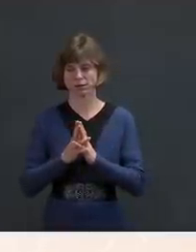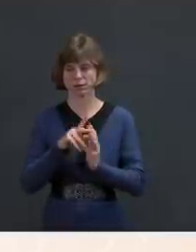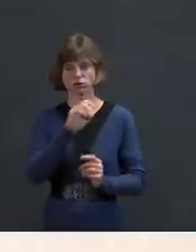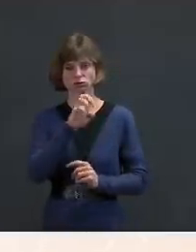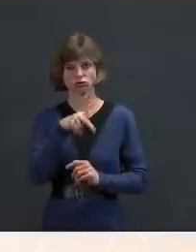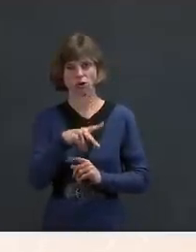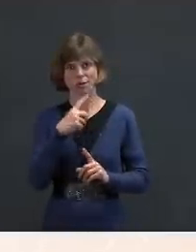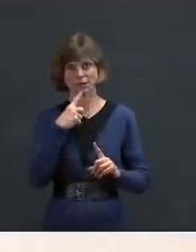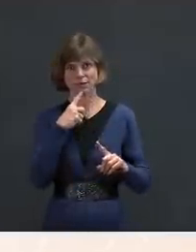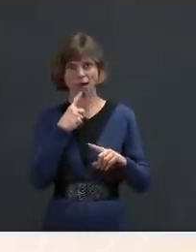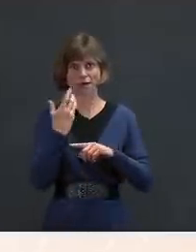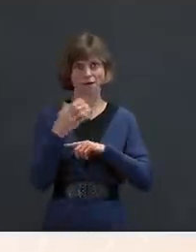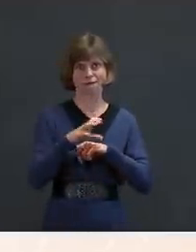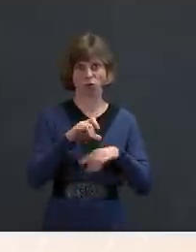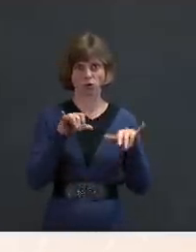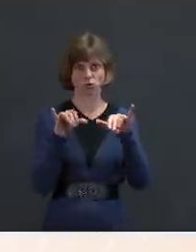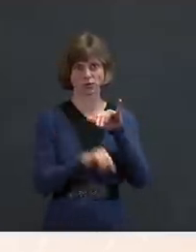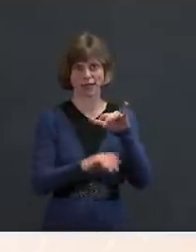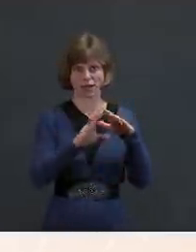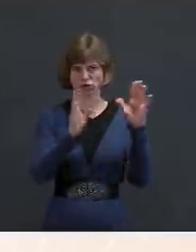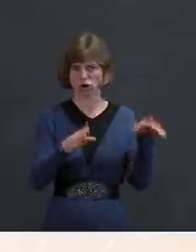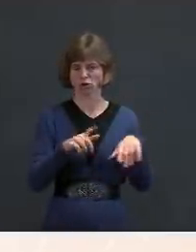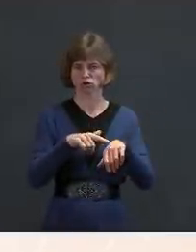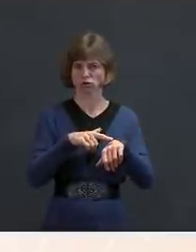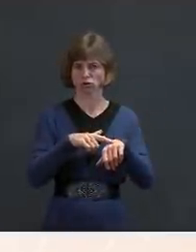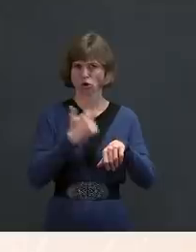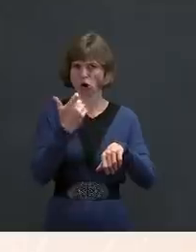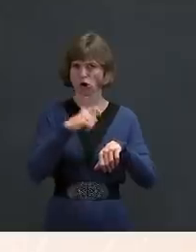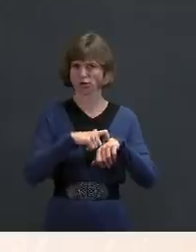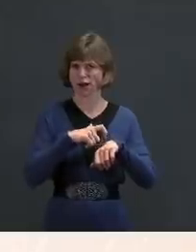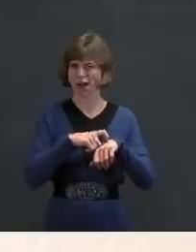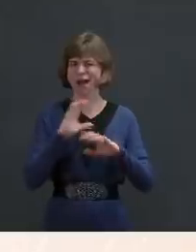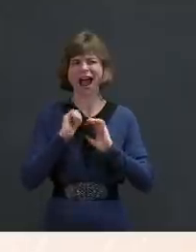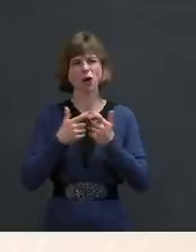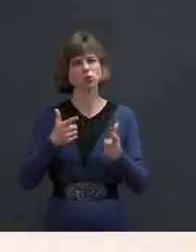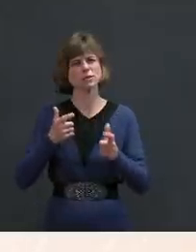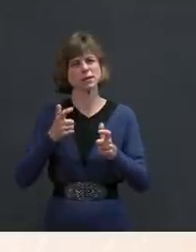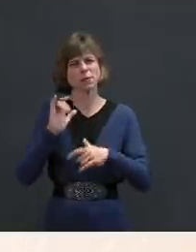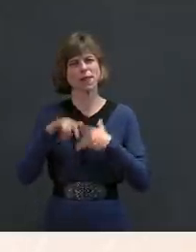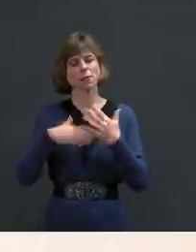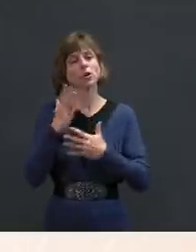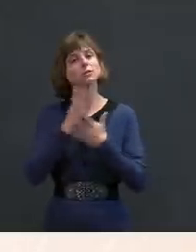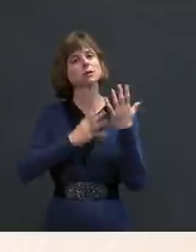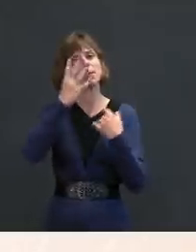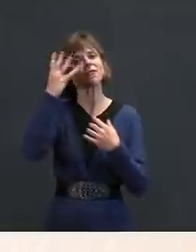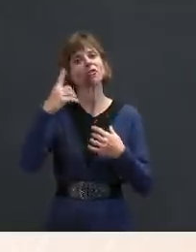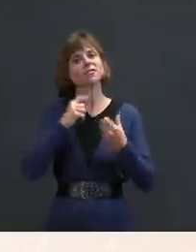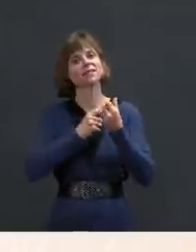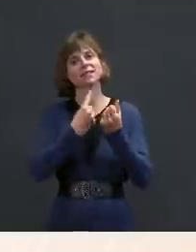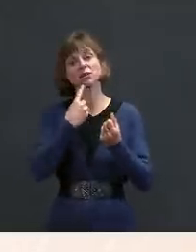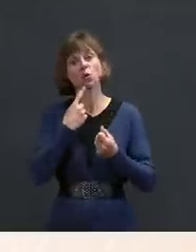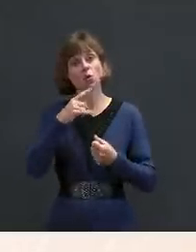for a longer period of time. How can that process be sped up? There are immigration advocates who say most kids who come here unaccompanied have the name